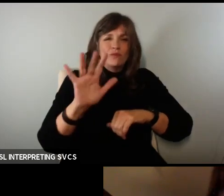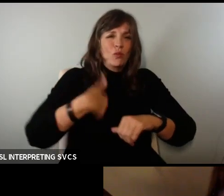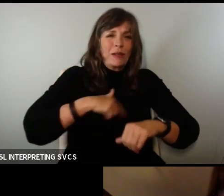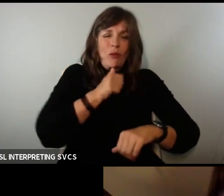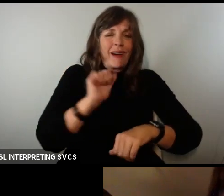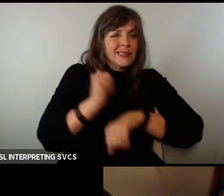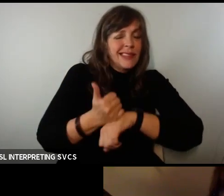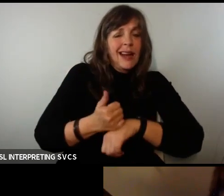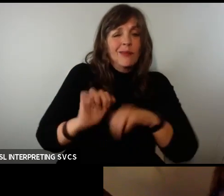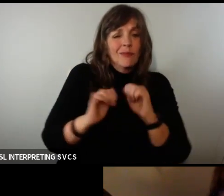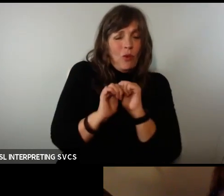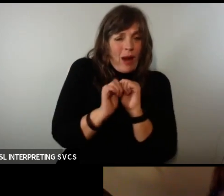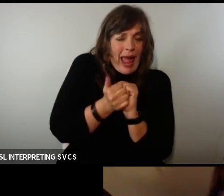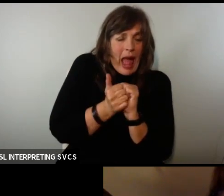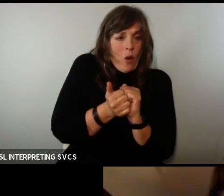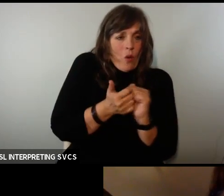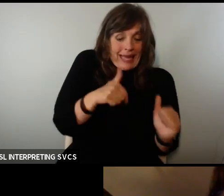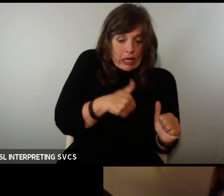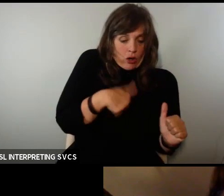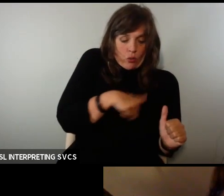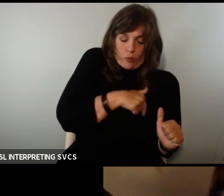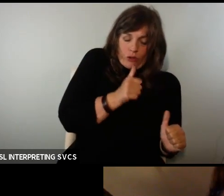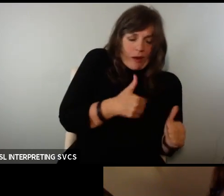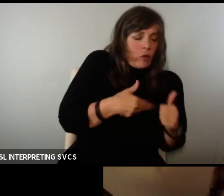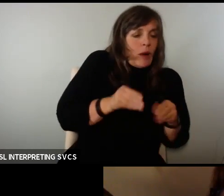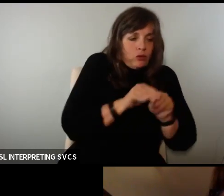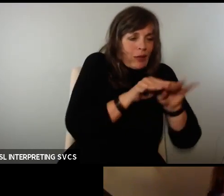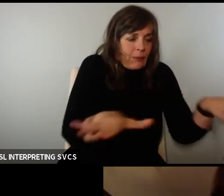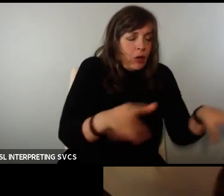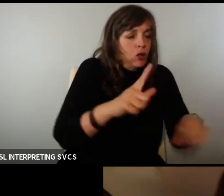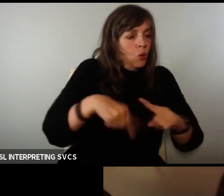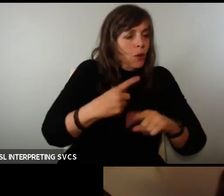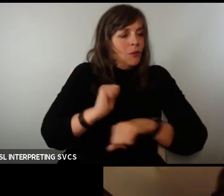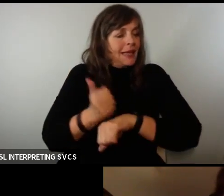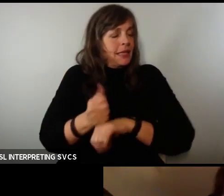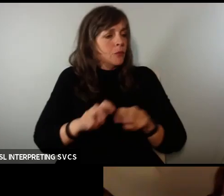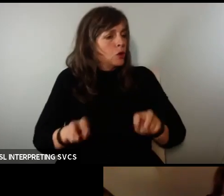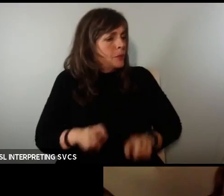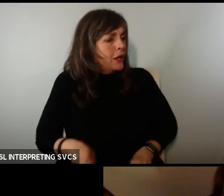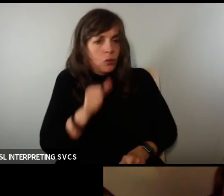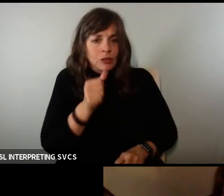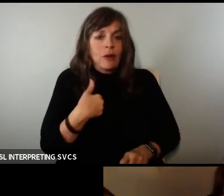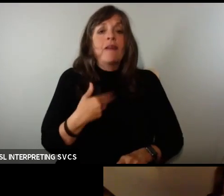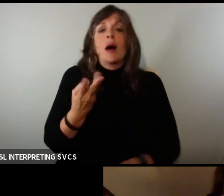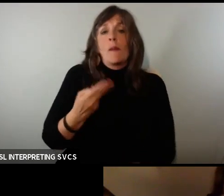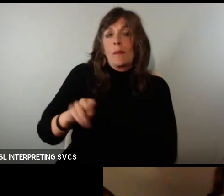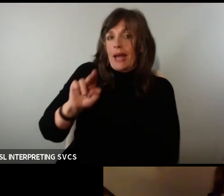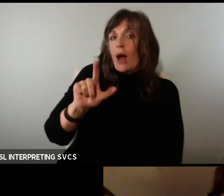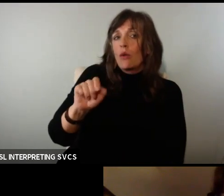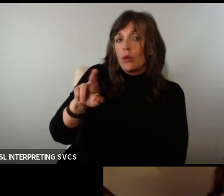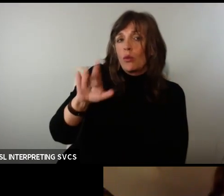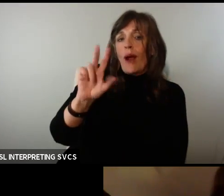So take advantage of that resource. Sign up, it's painless, it's quick and stay informed. The transcript for this call will be available